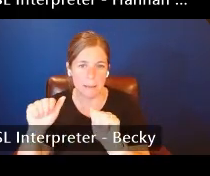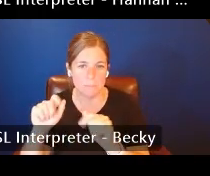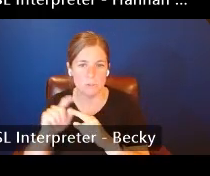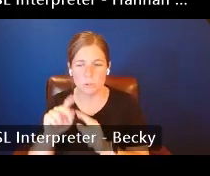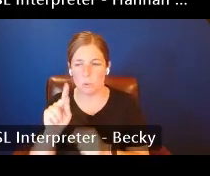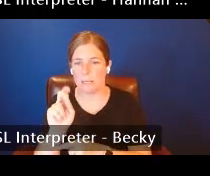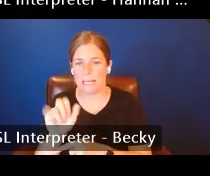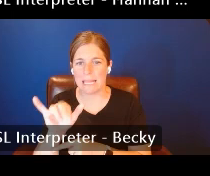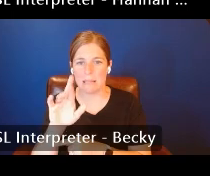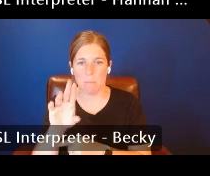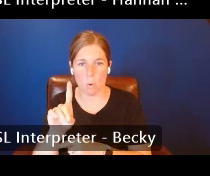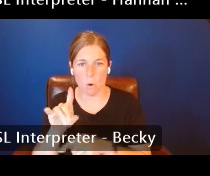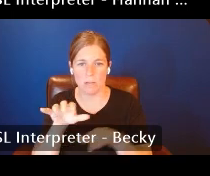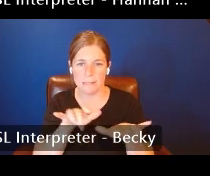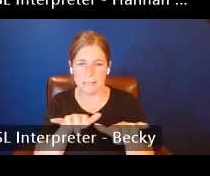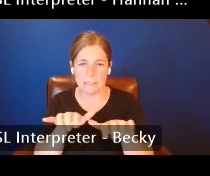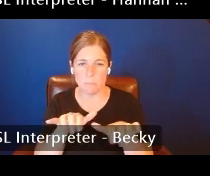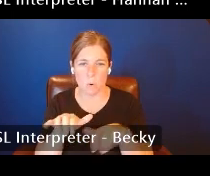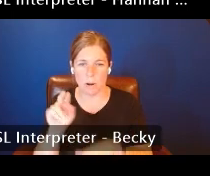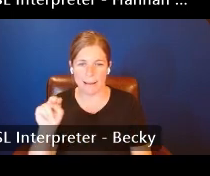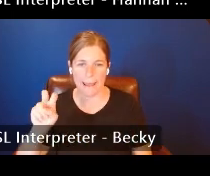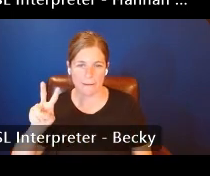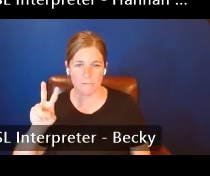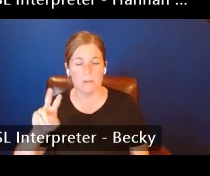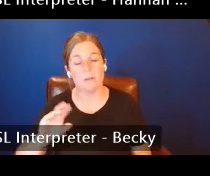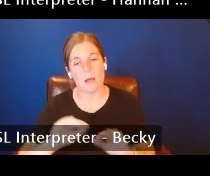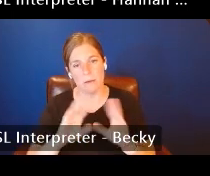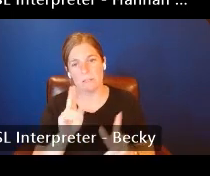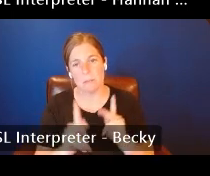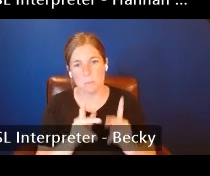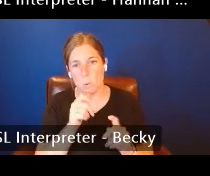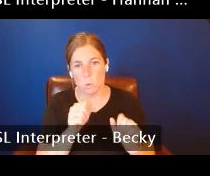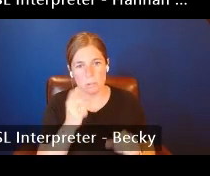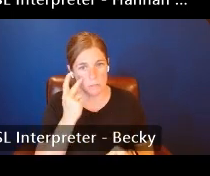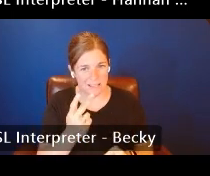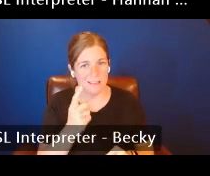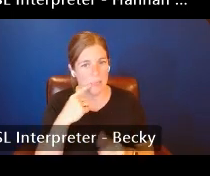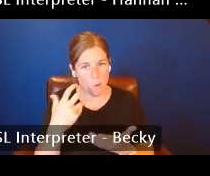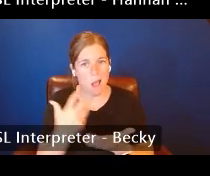although obviously sighted users would take advantage of that much more readily.